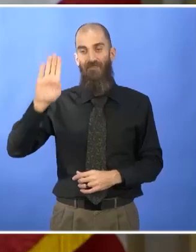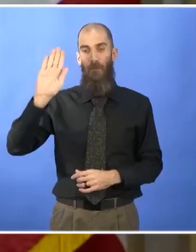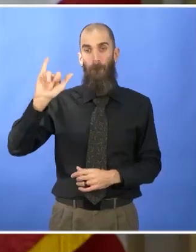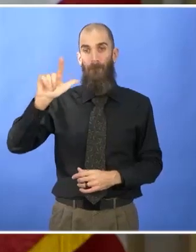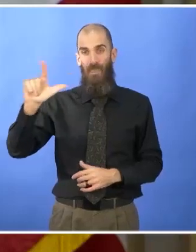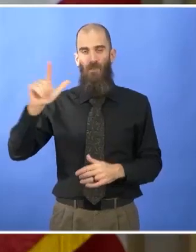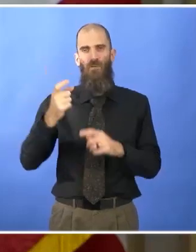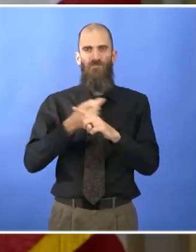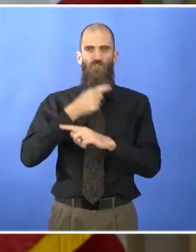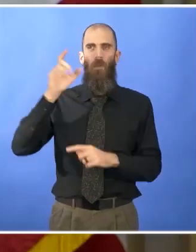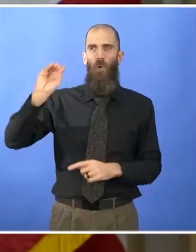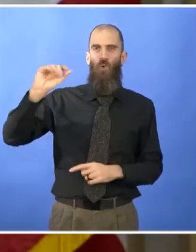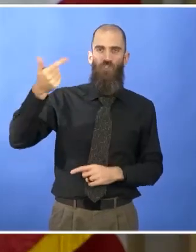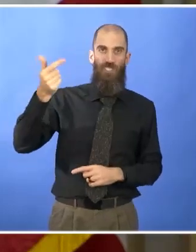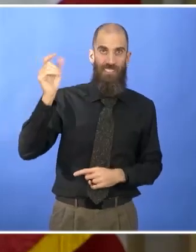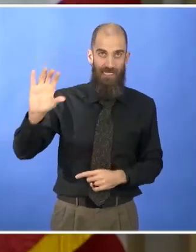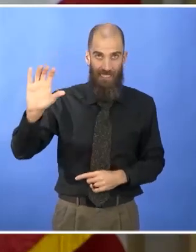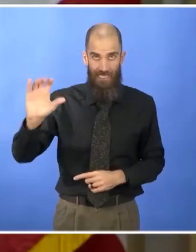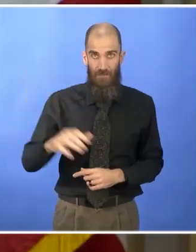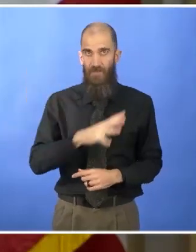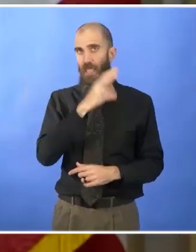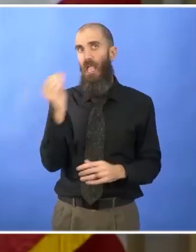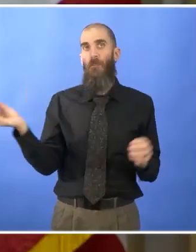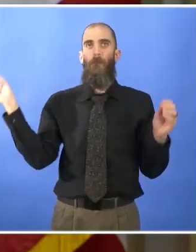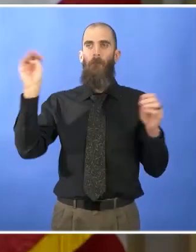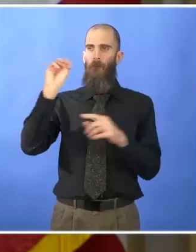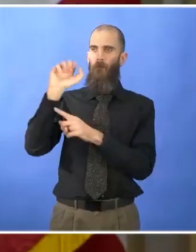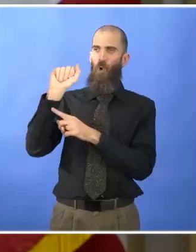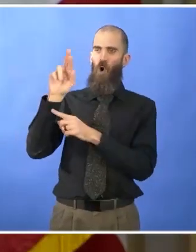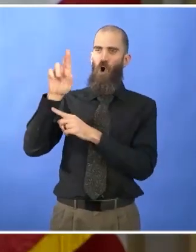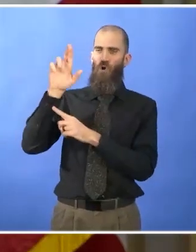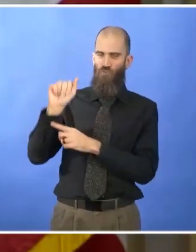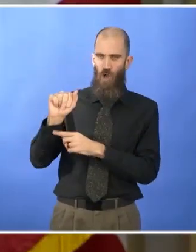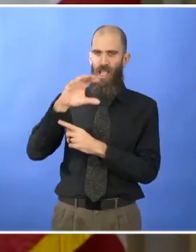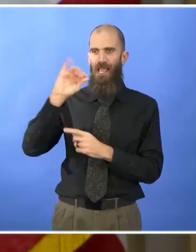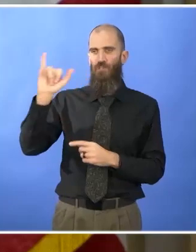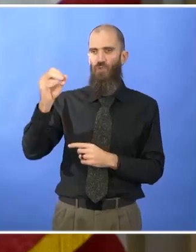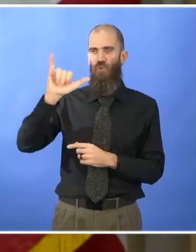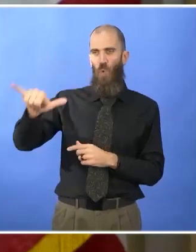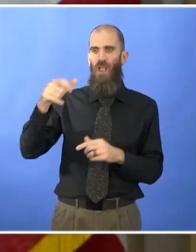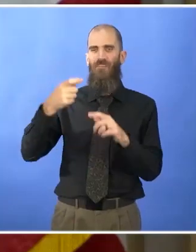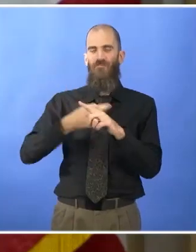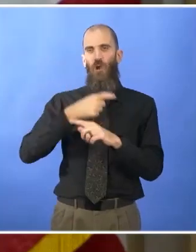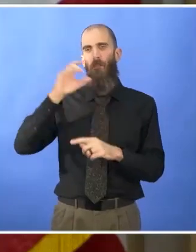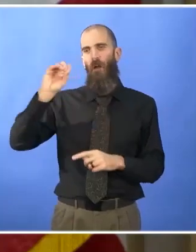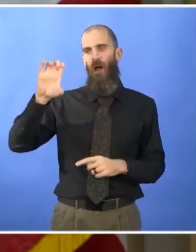COMMUNICATIONS BUSINESS OPPORTUNITIES. WE WILL PROCEED TO A VOTE ON THE ITEM. COMMISSIONER CARR.